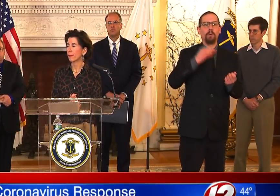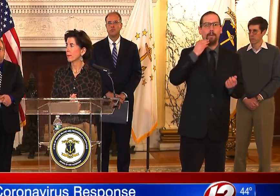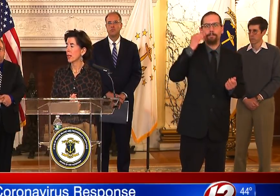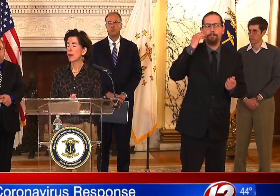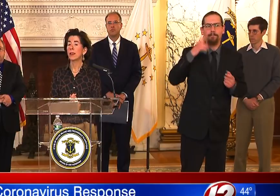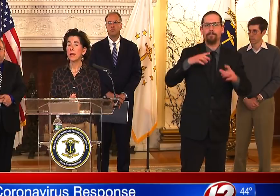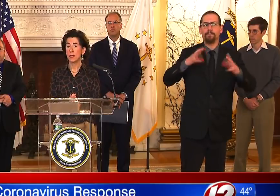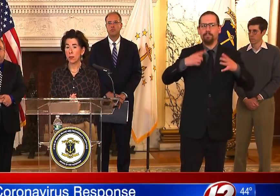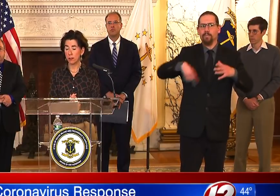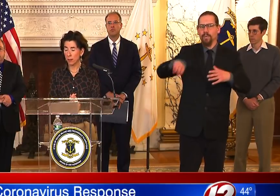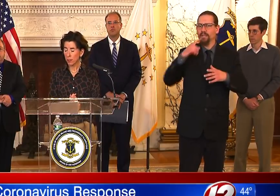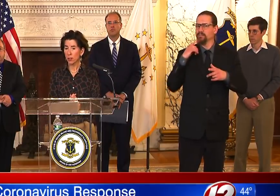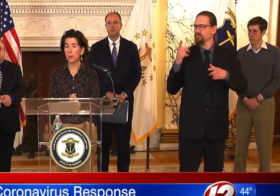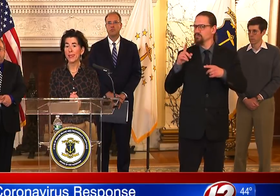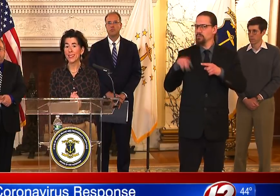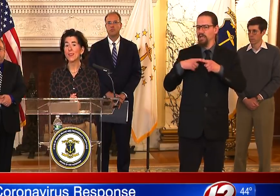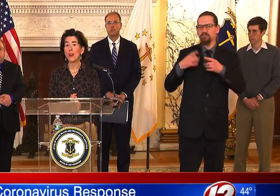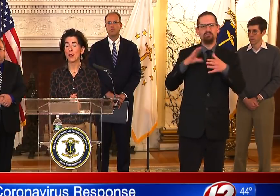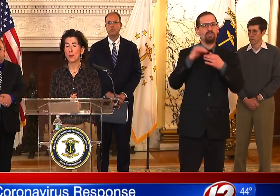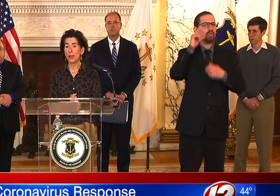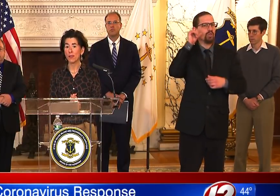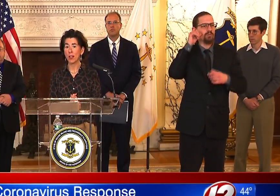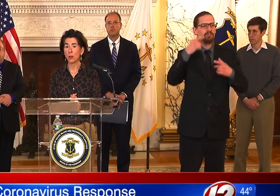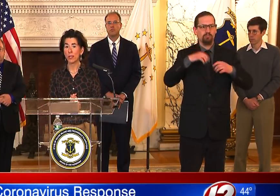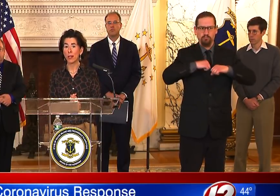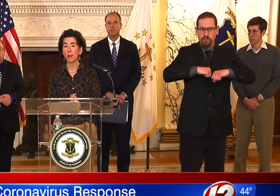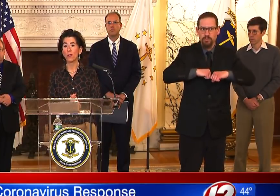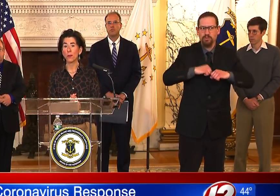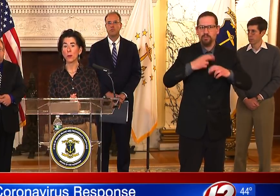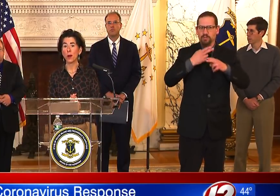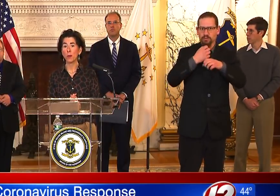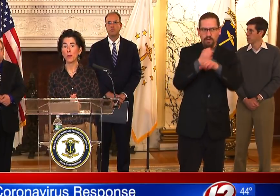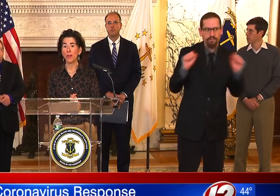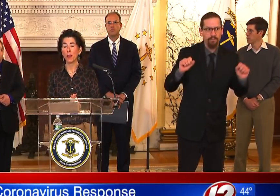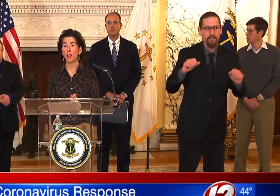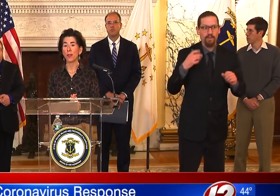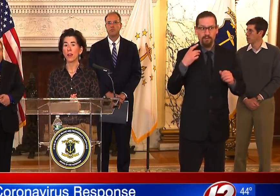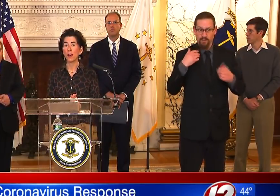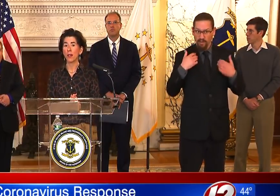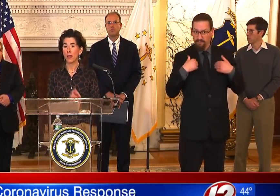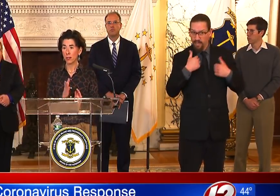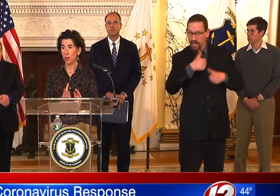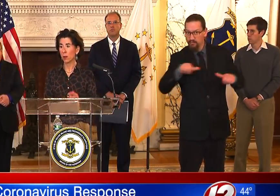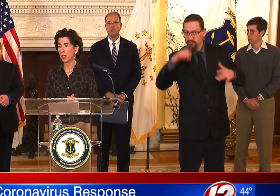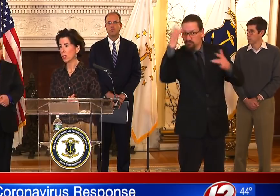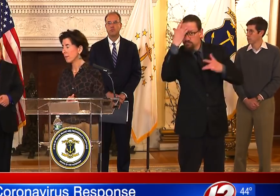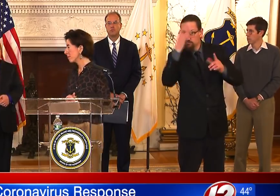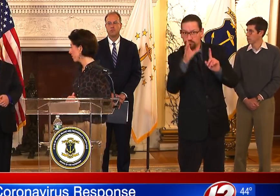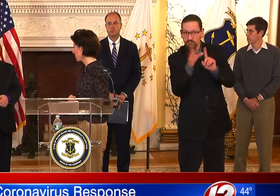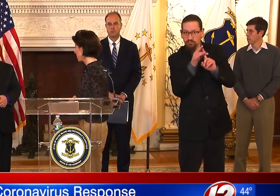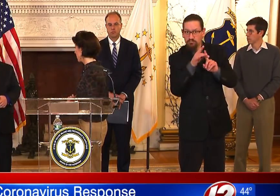GREATER FOCUS ON KEEPING THE NURSING HOMES SAFE. ARE THERE POSITIVE COVID-19 CASES IN OUR NURSING HOMES AND RHODE ISLAND?